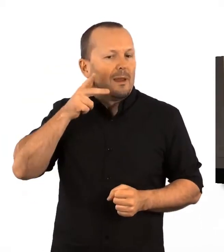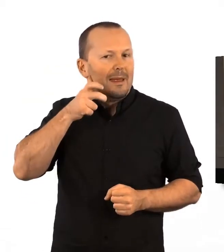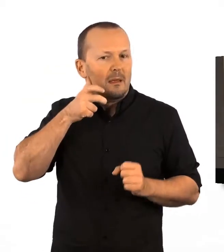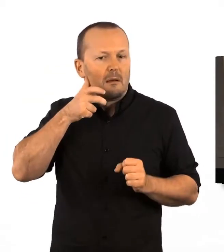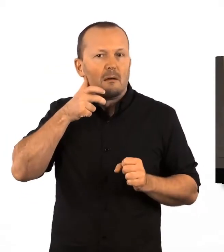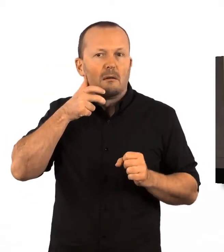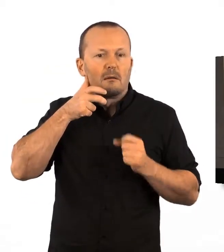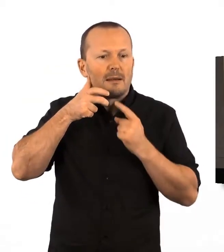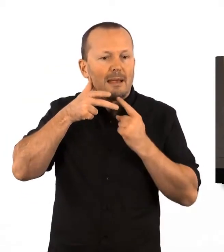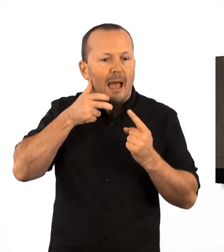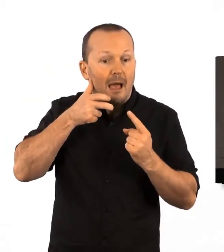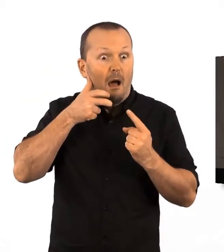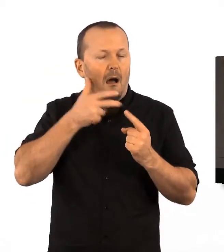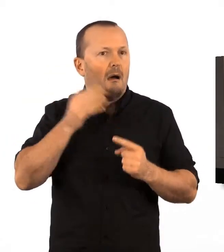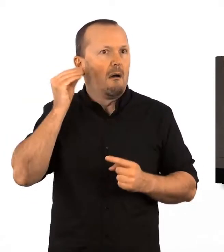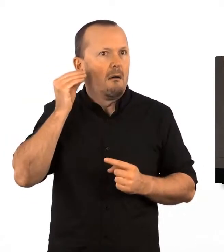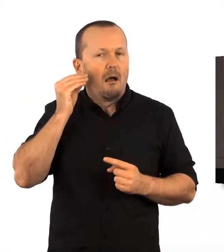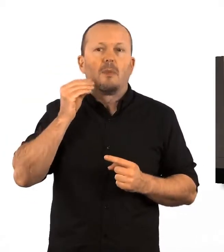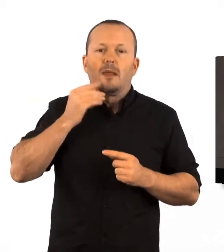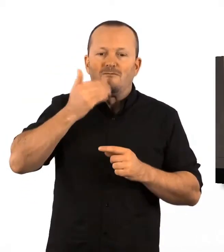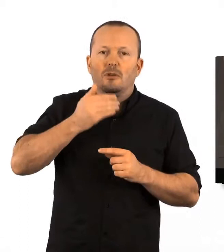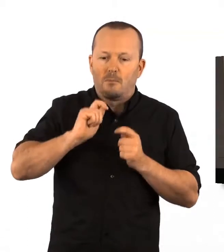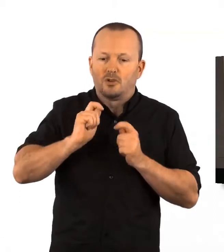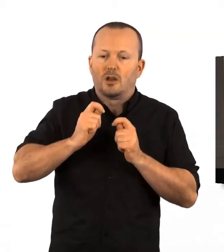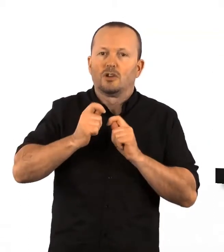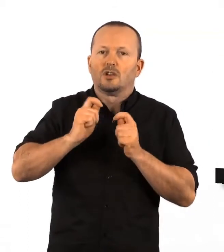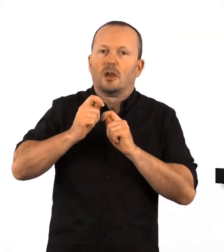and then they make a closer and closer approximation to the adult model.